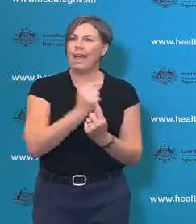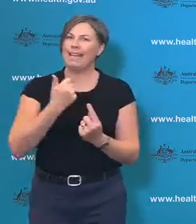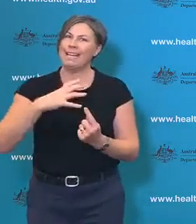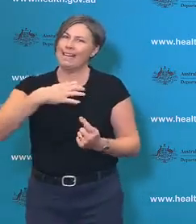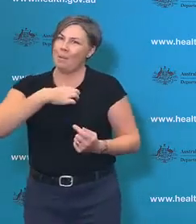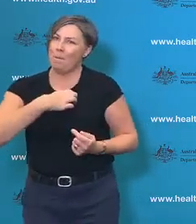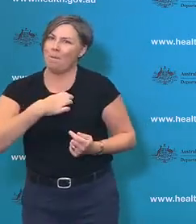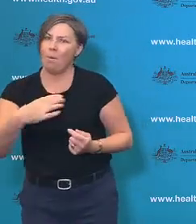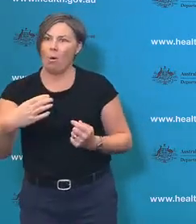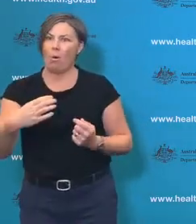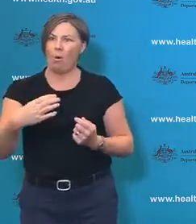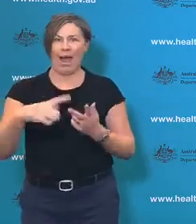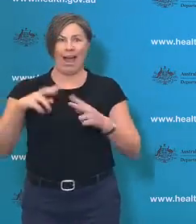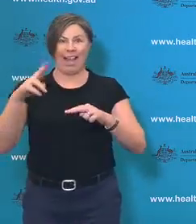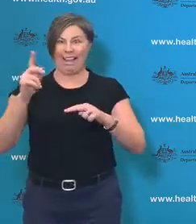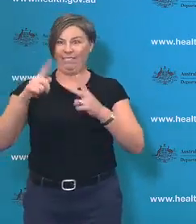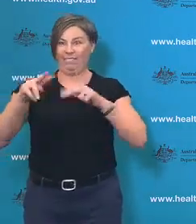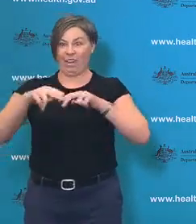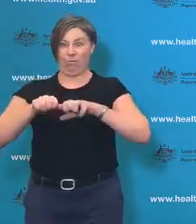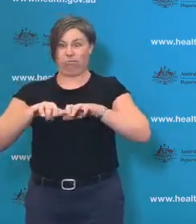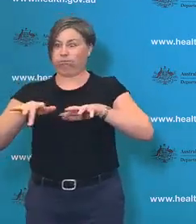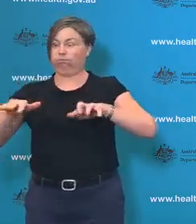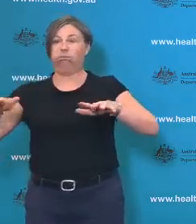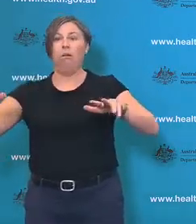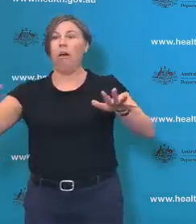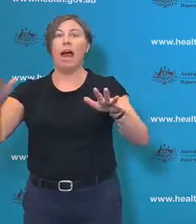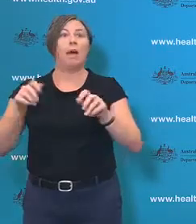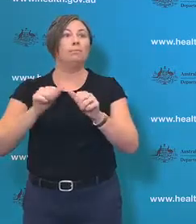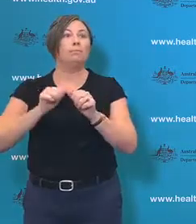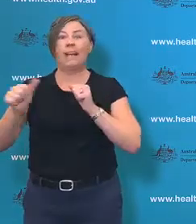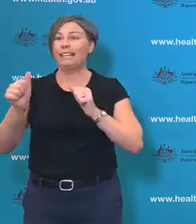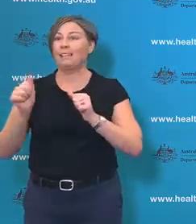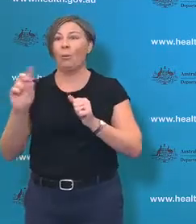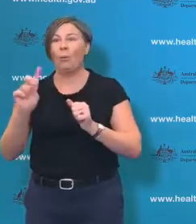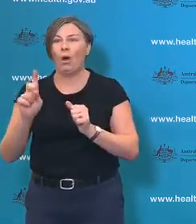be able to pick up those people who people do not know. This of course is